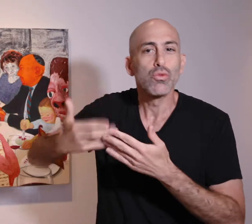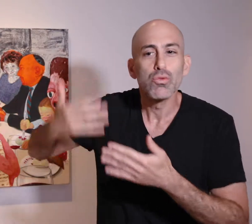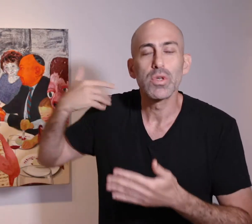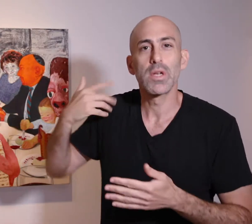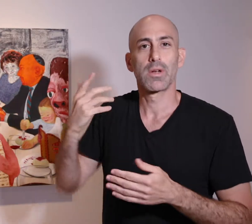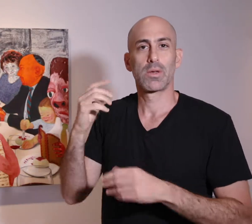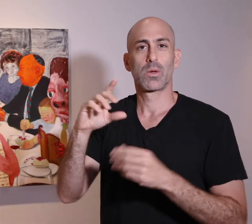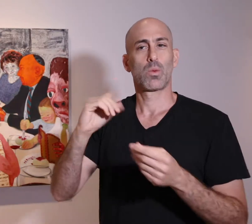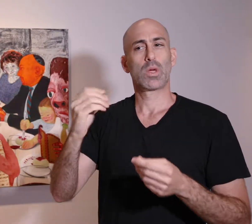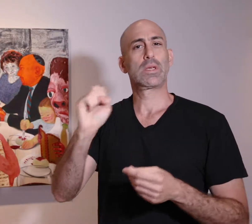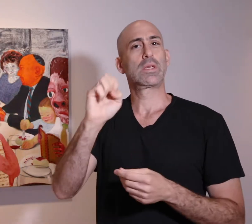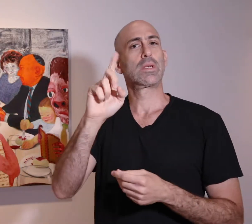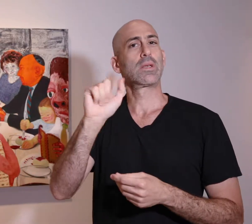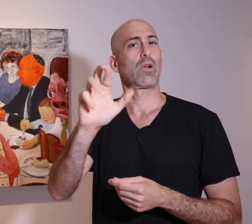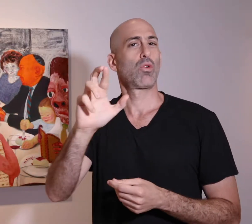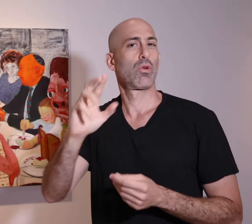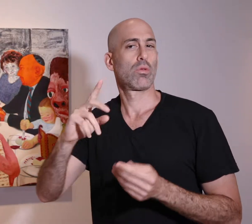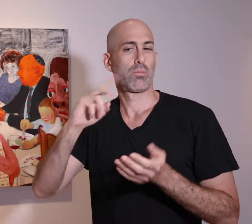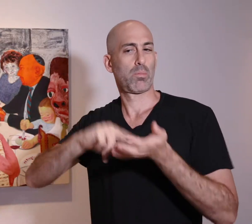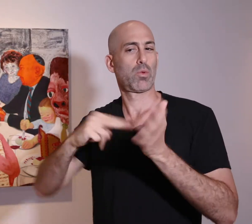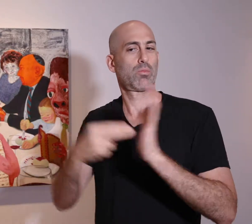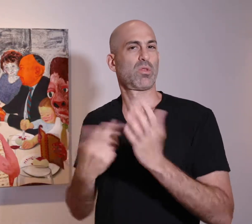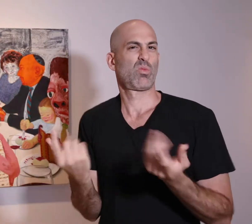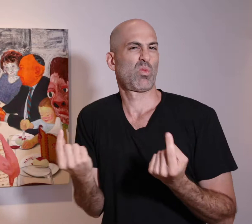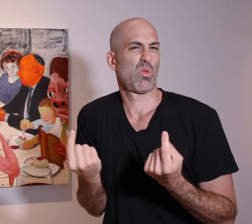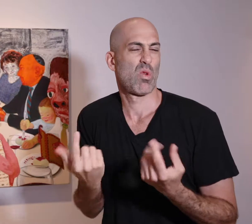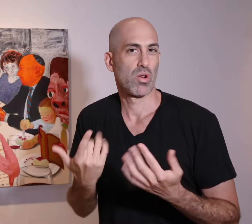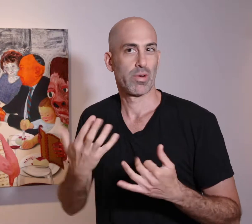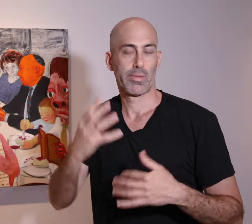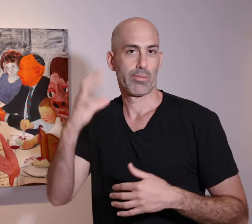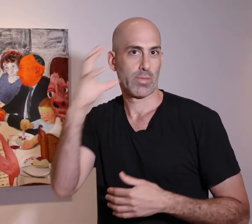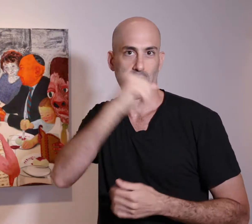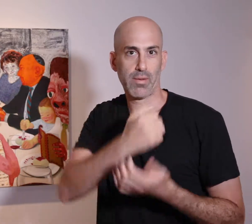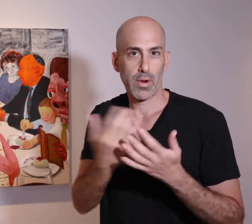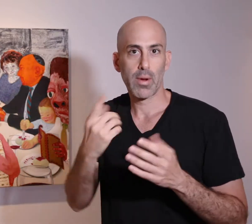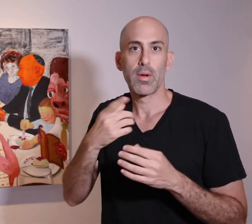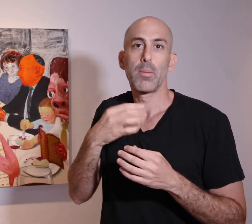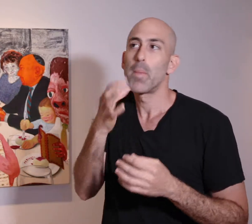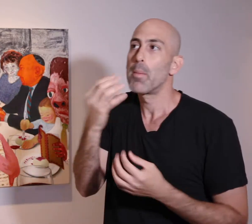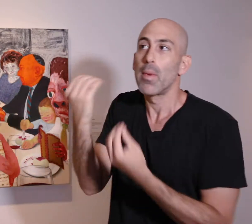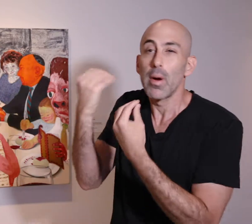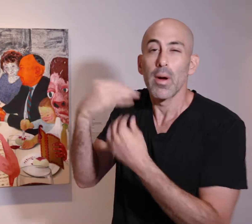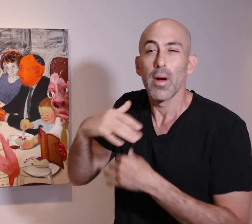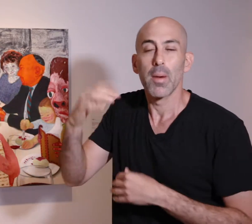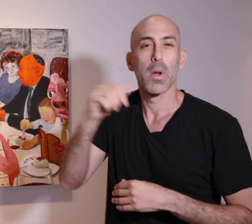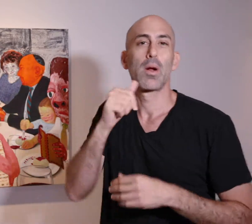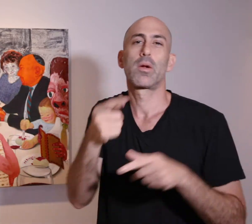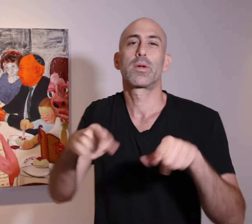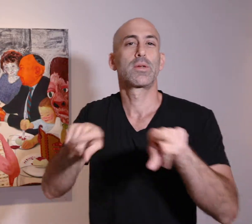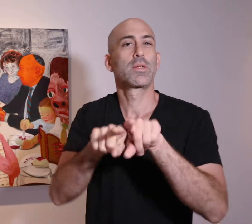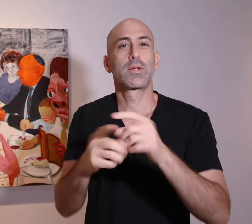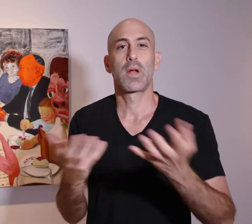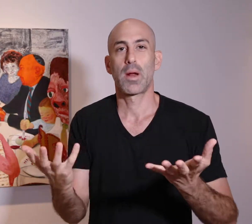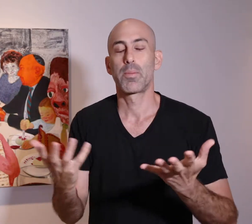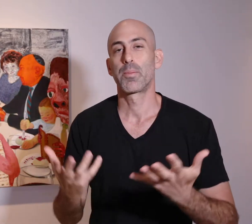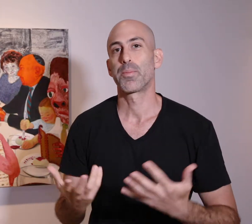the meaning behind what we were doing. I missed everything. My mother would teach it to me as I was growing up, but that wasn’t the same.